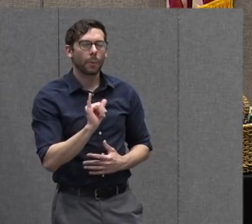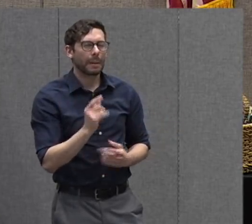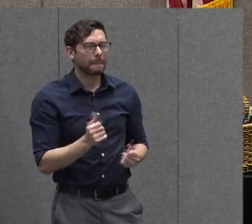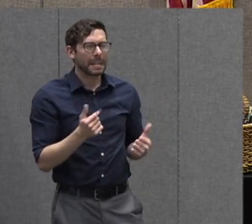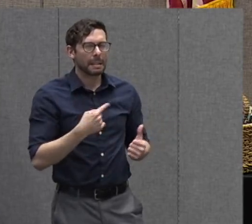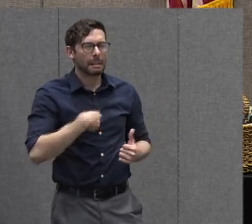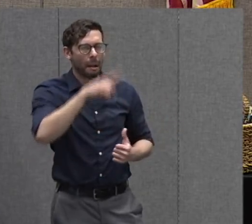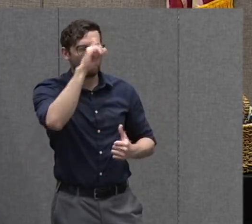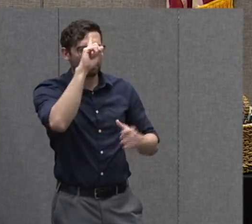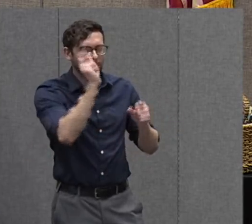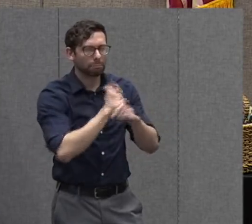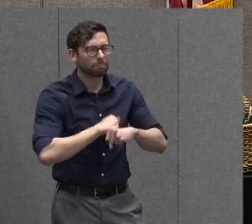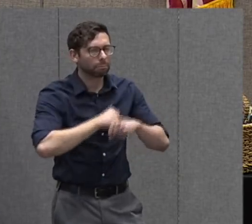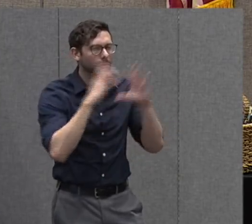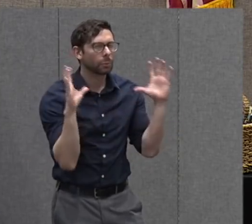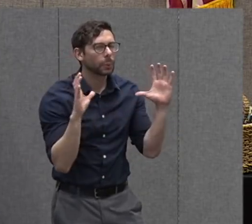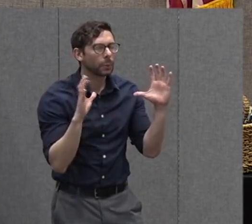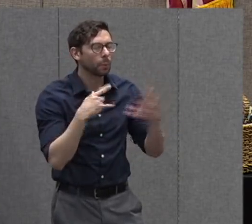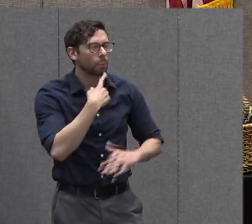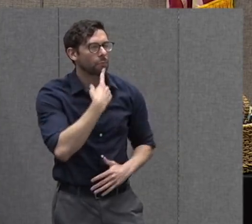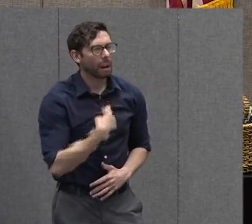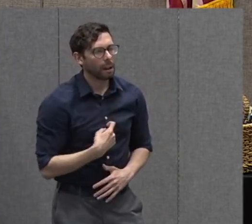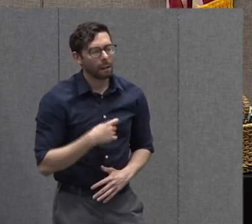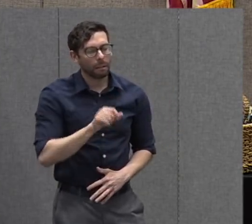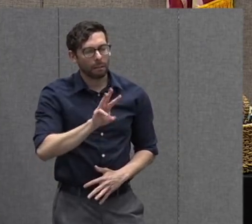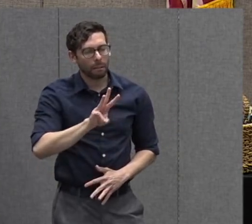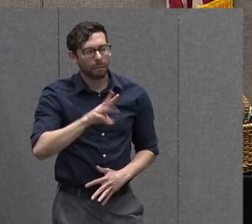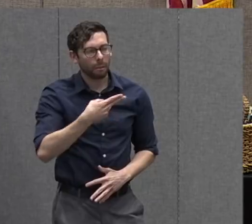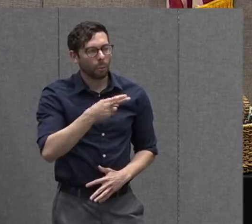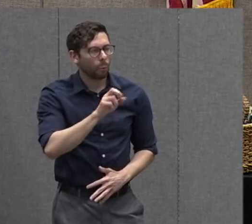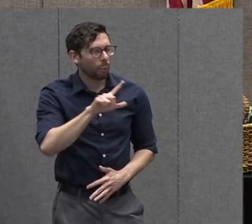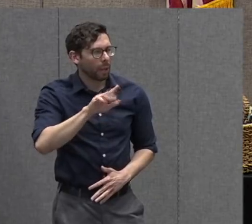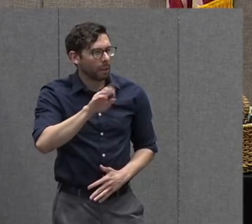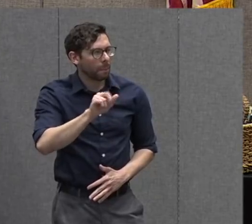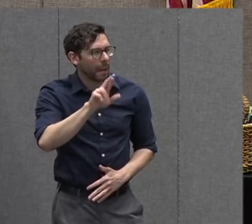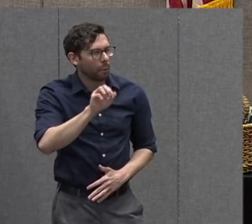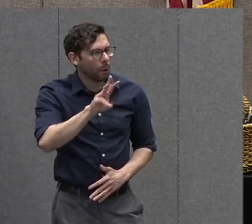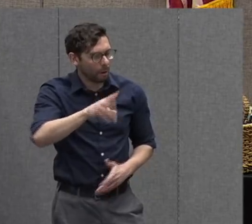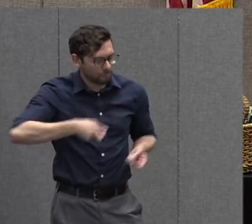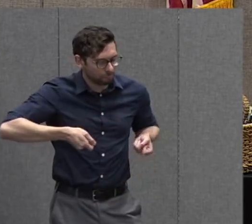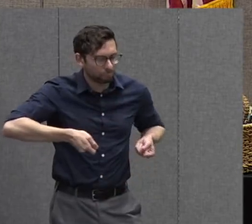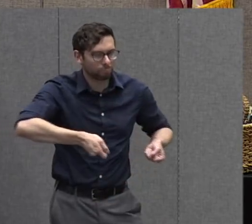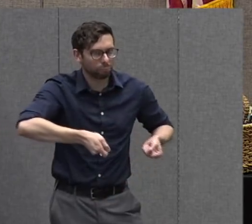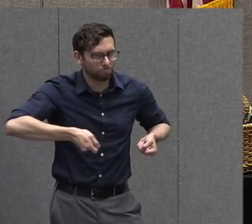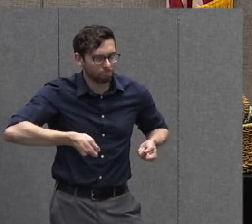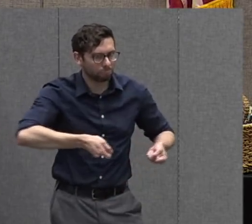And the way he described his Street and the sounds and the whisperings and the meows.